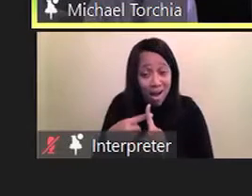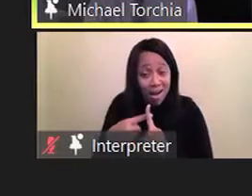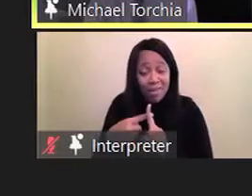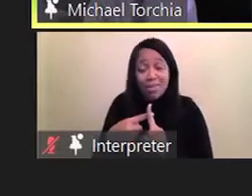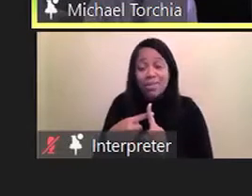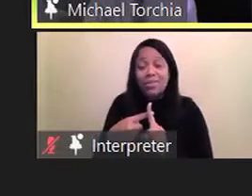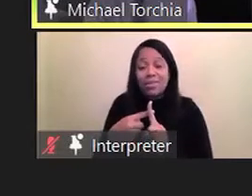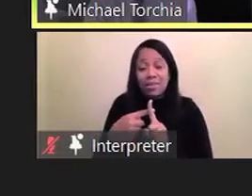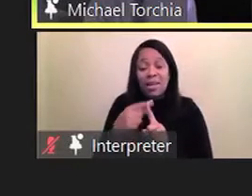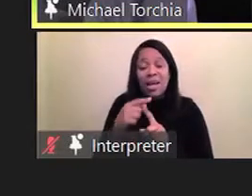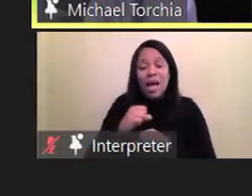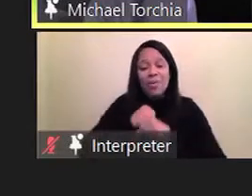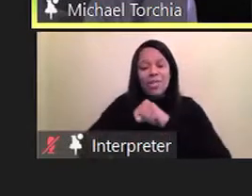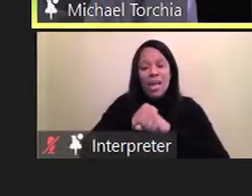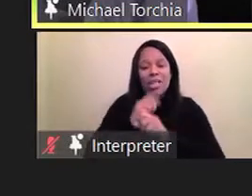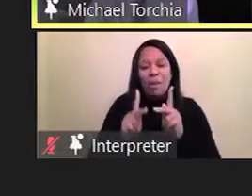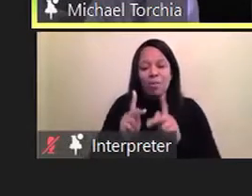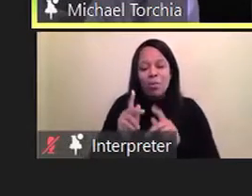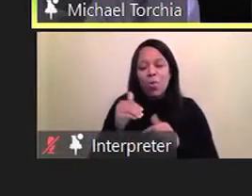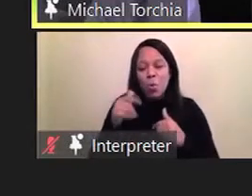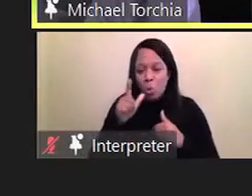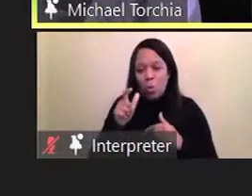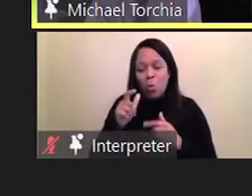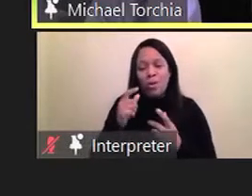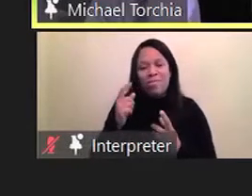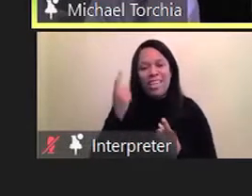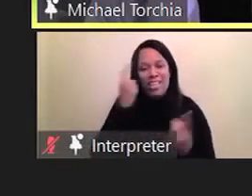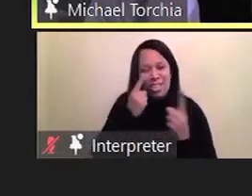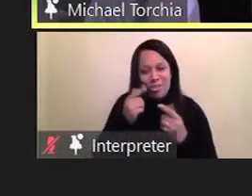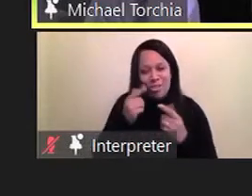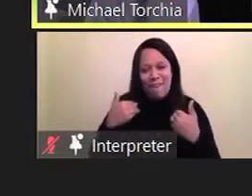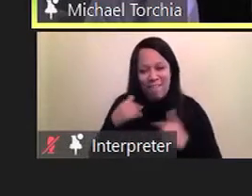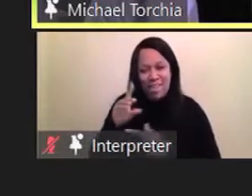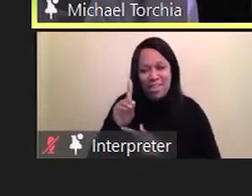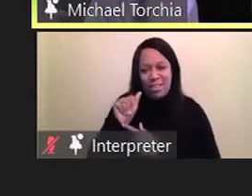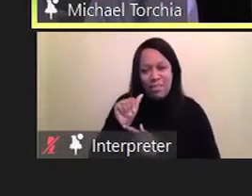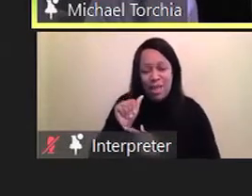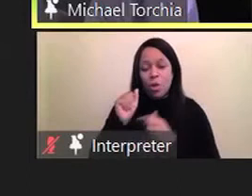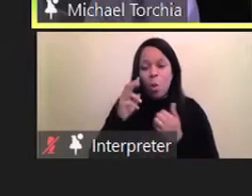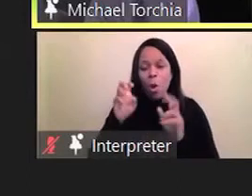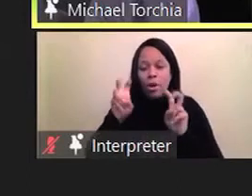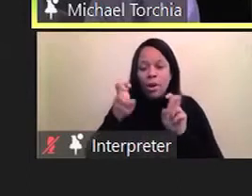as having a disability. Or sometimes the courts say, perceived as having a disability.